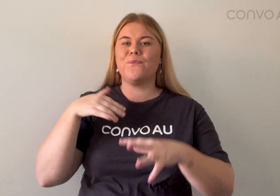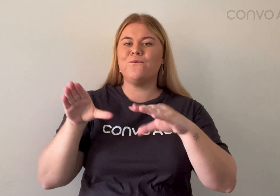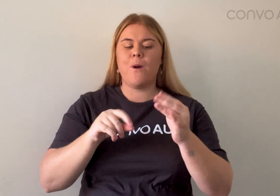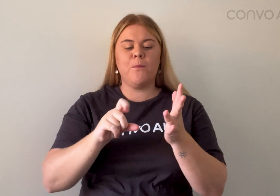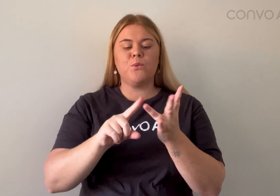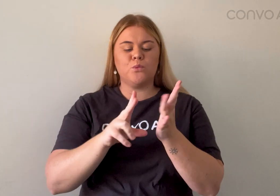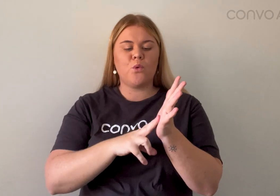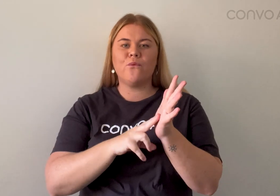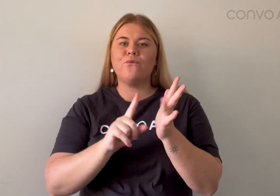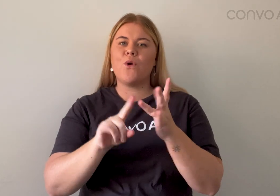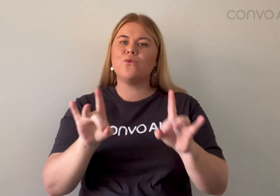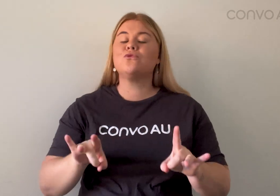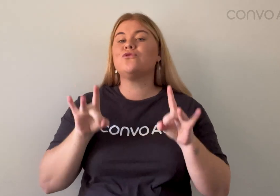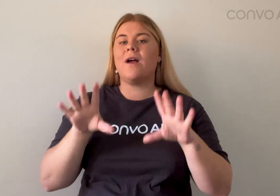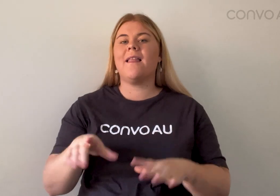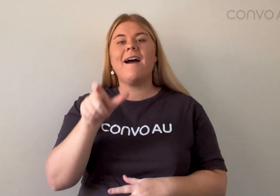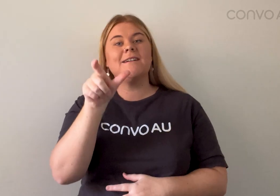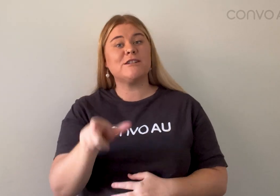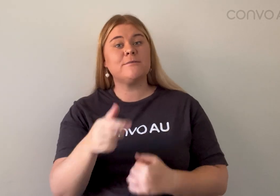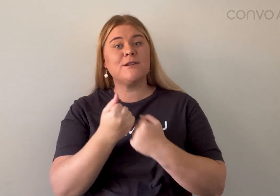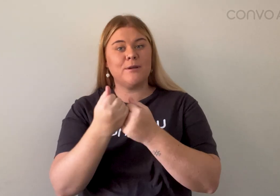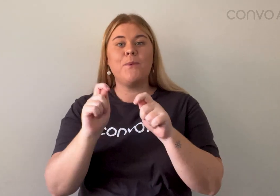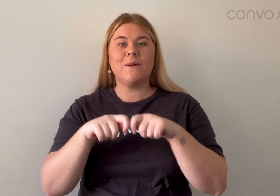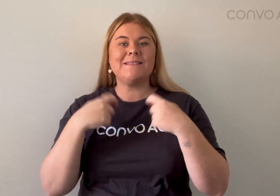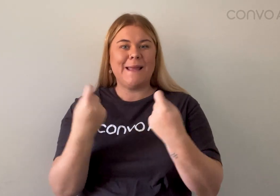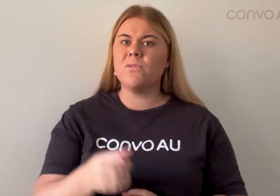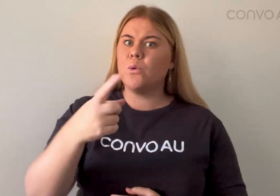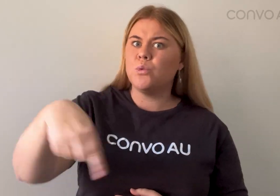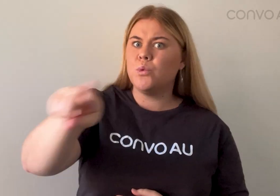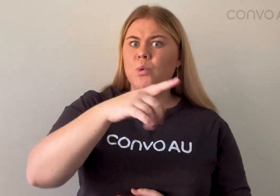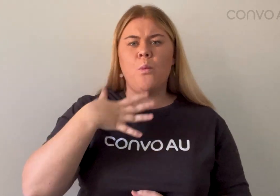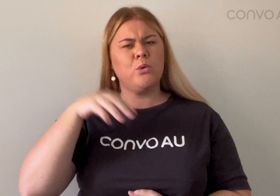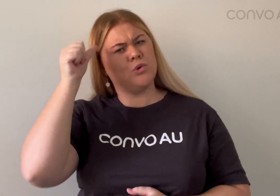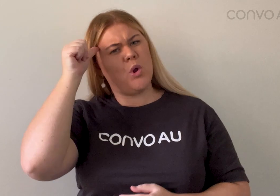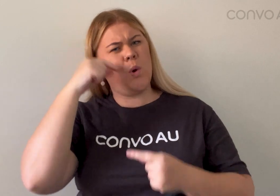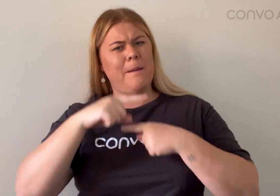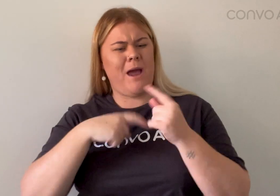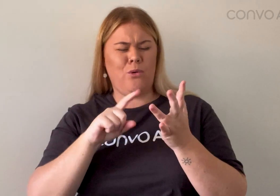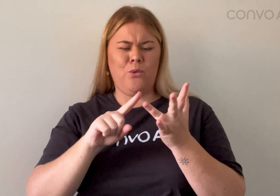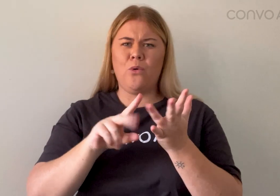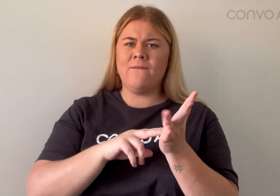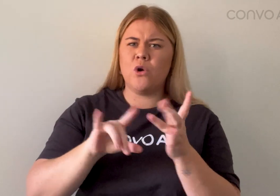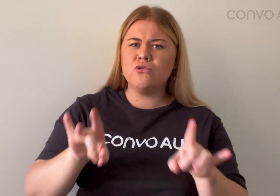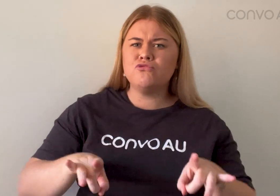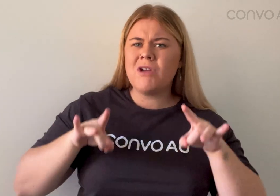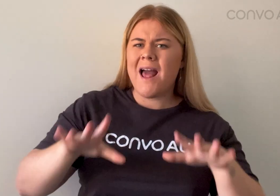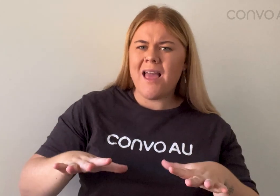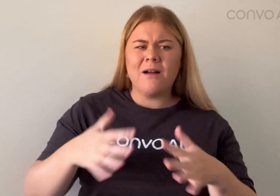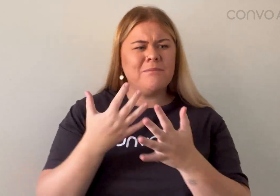I am Customer Support Officer for Convo Australia. Want to know more about Convo Australia?